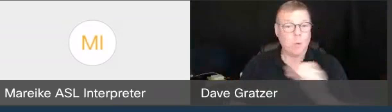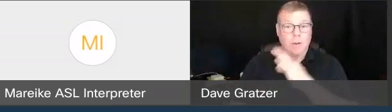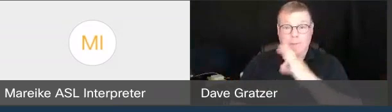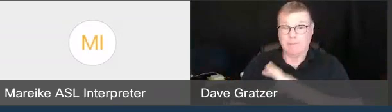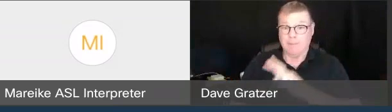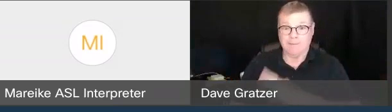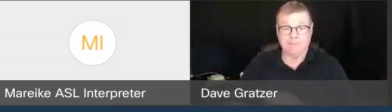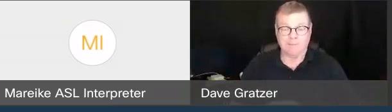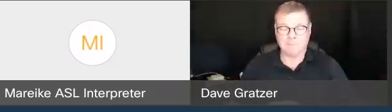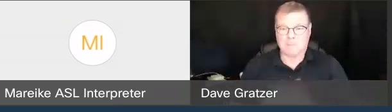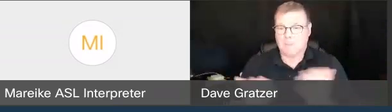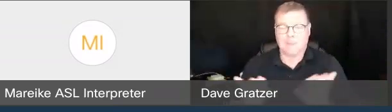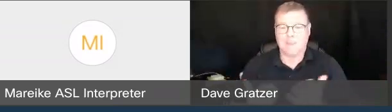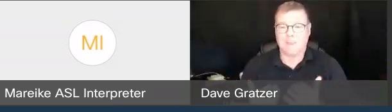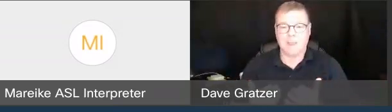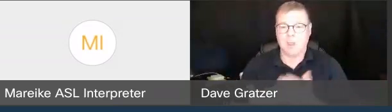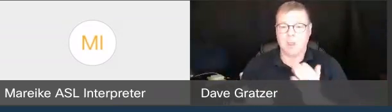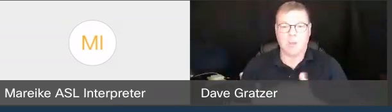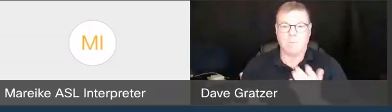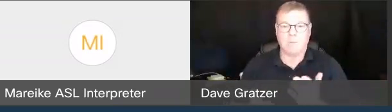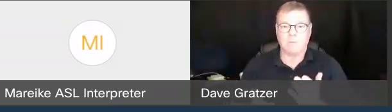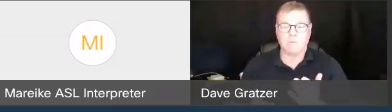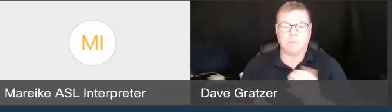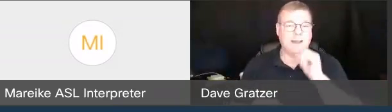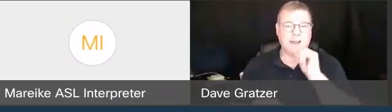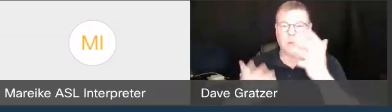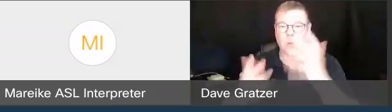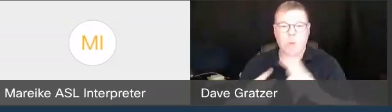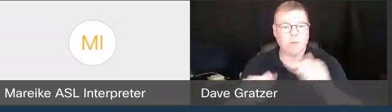there's almost a perverse incentive not to pursue them if they're not Medicaid,